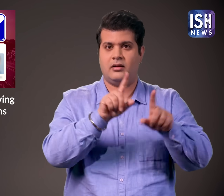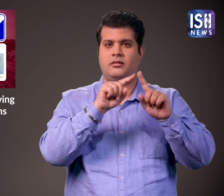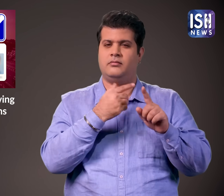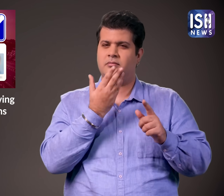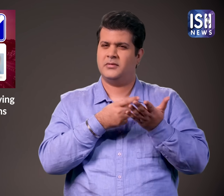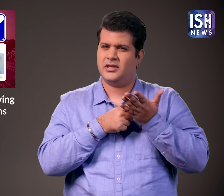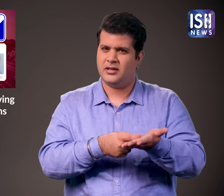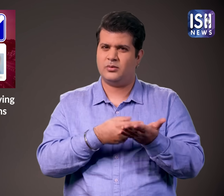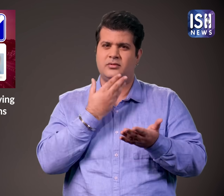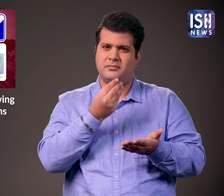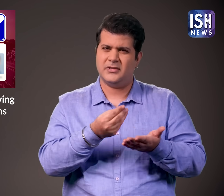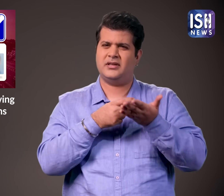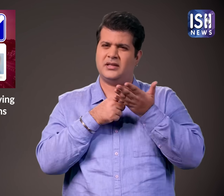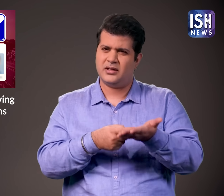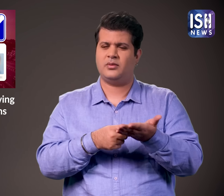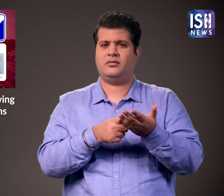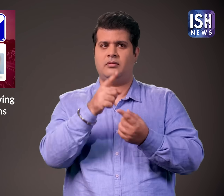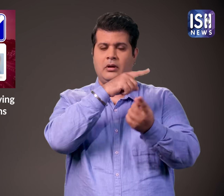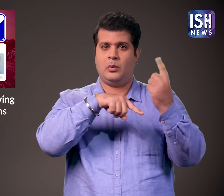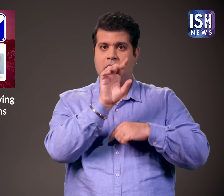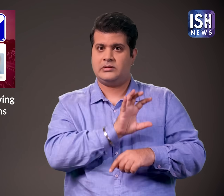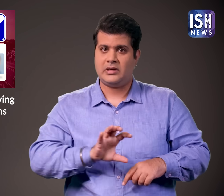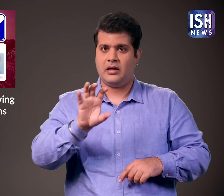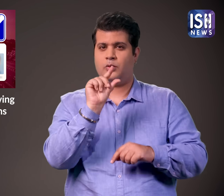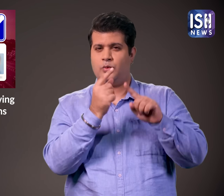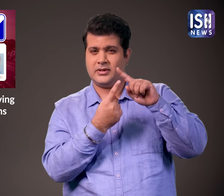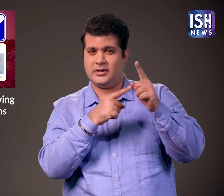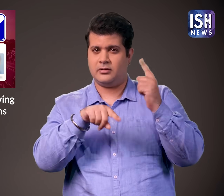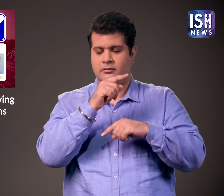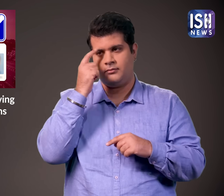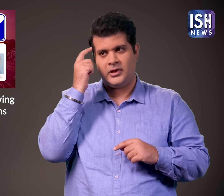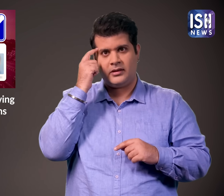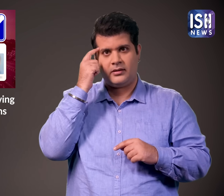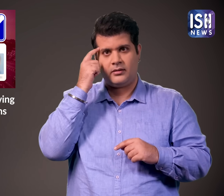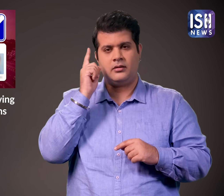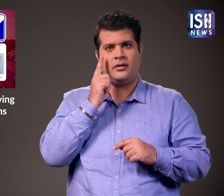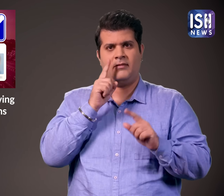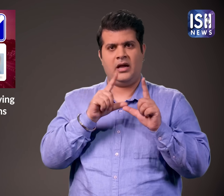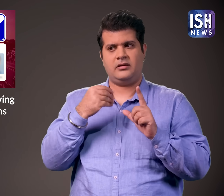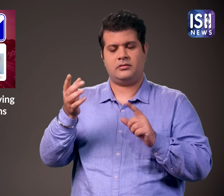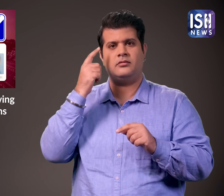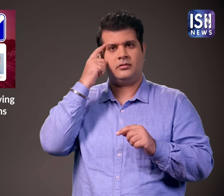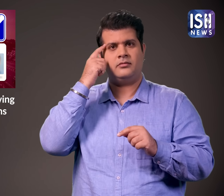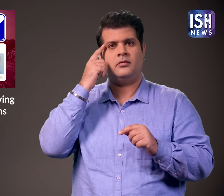requesting States/UTs to consider driving license applications from Deaf